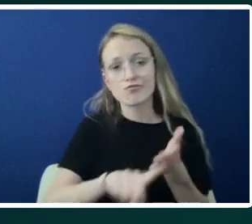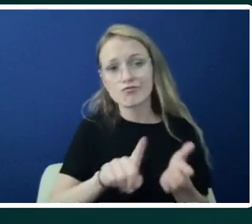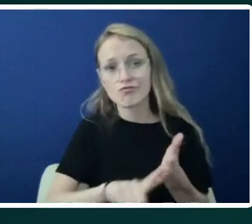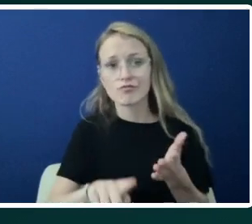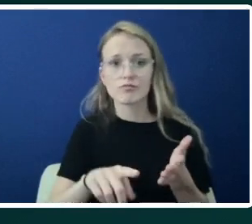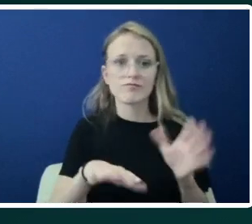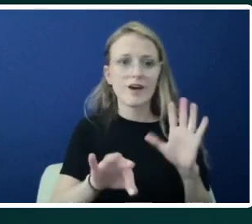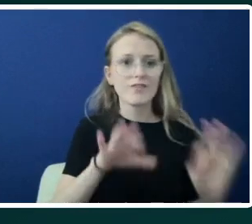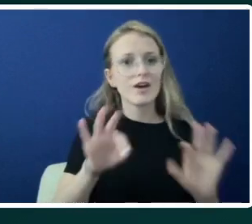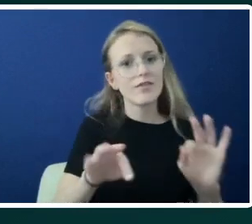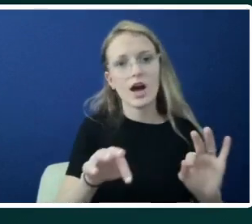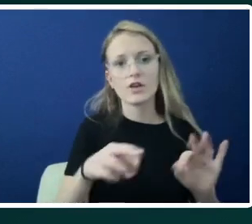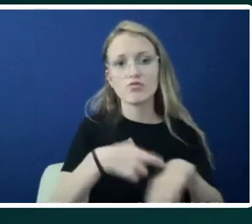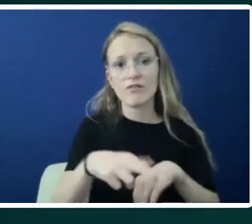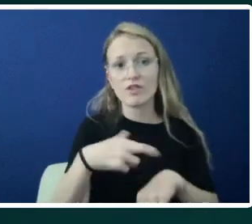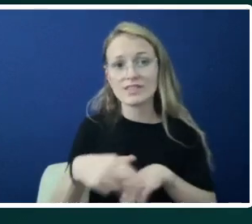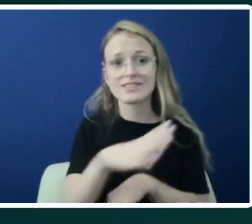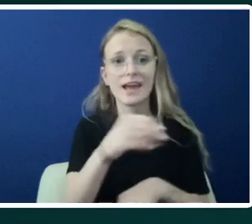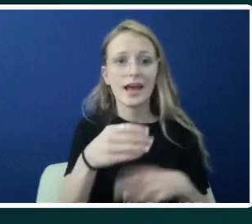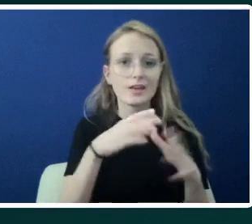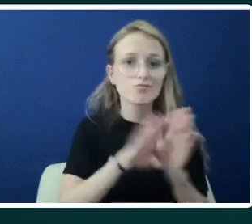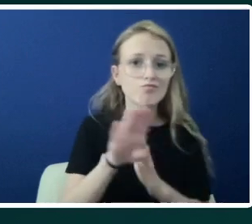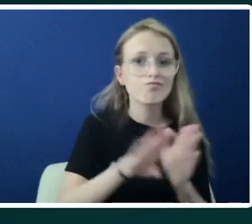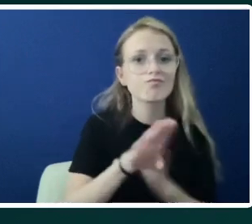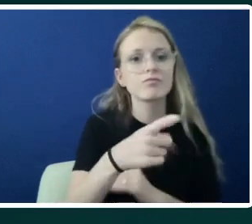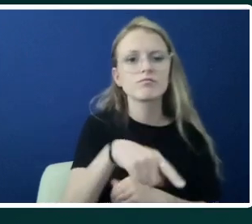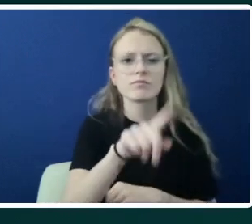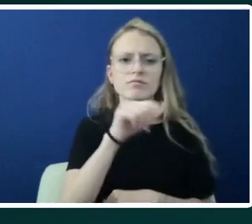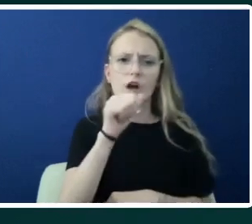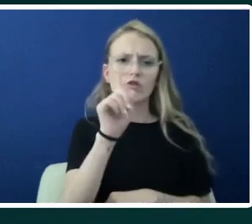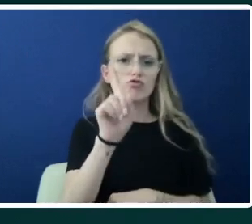right, were they creating the text of that whatever their characters might be saying,